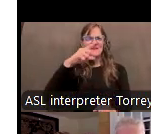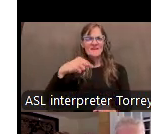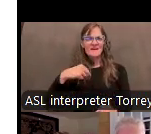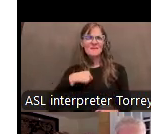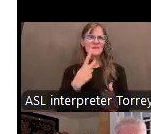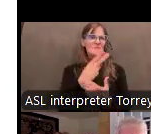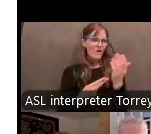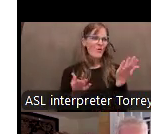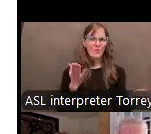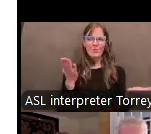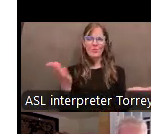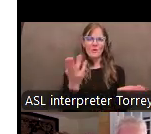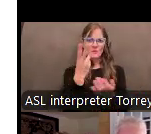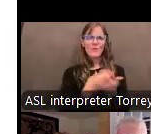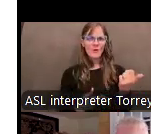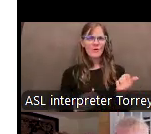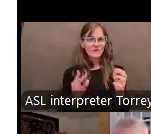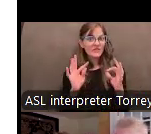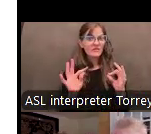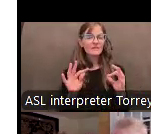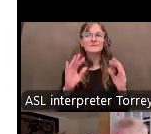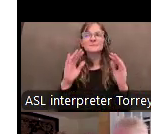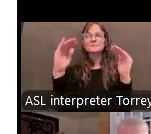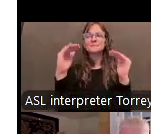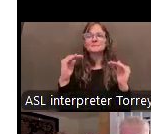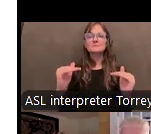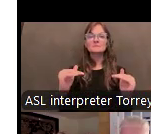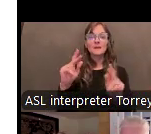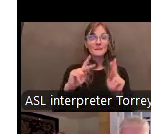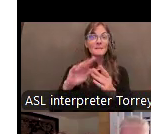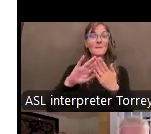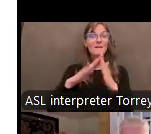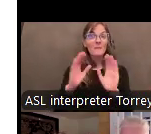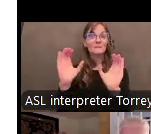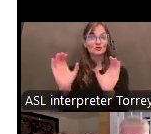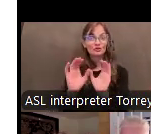This is a, we found with our target, our main target demographic, that this is something